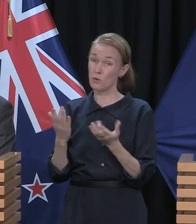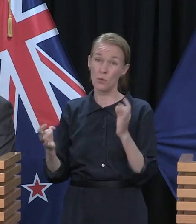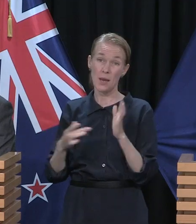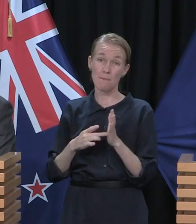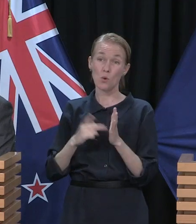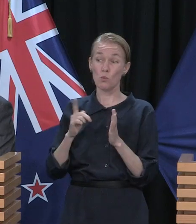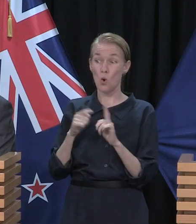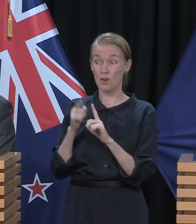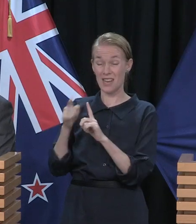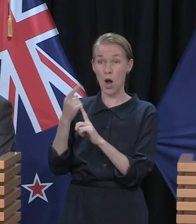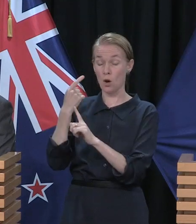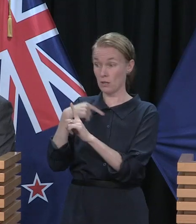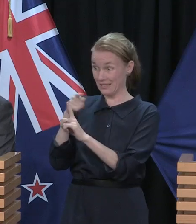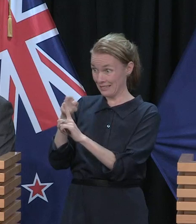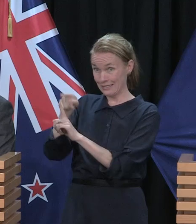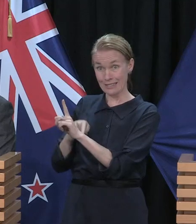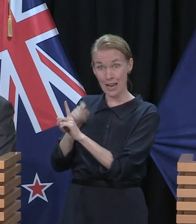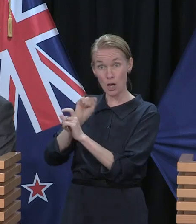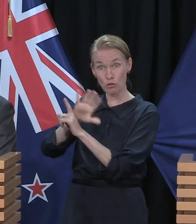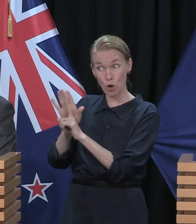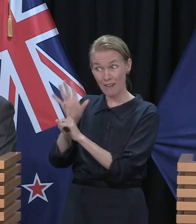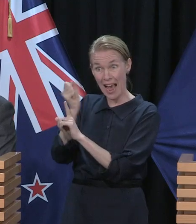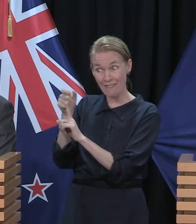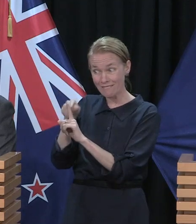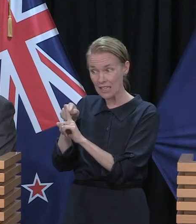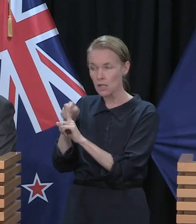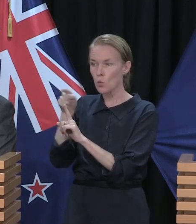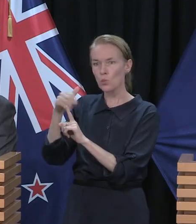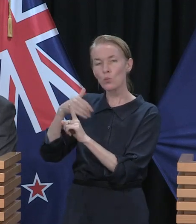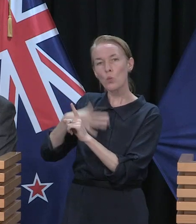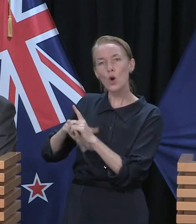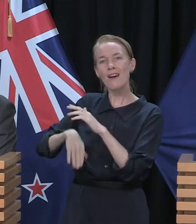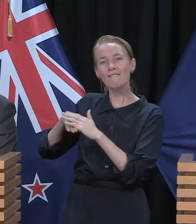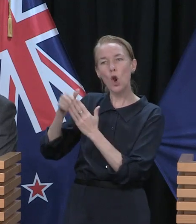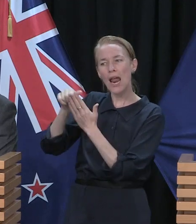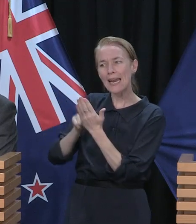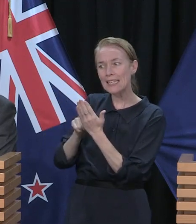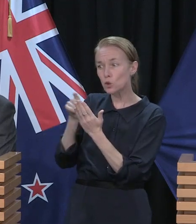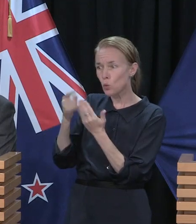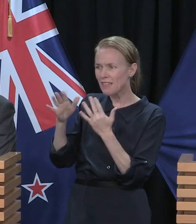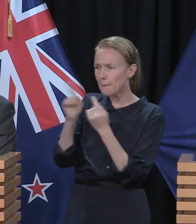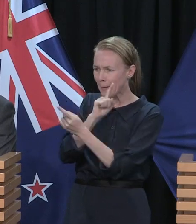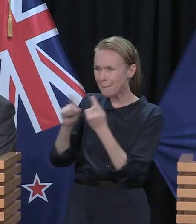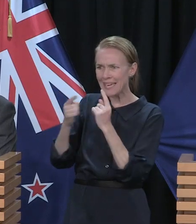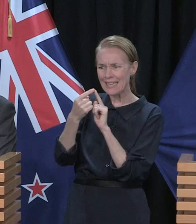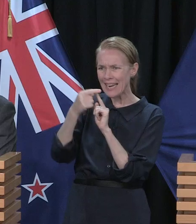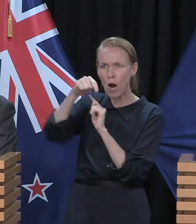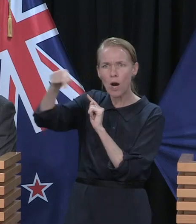will come back to this every time - is the faster we can contact trace that person - identify all the people they